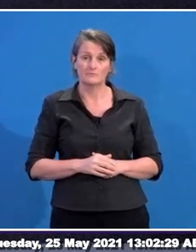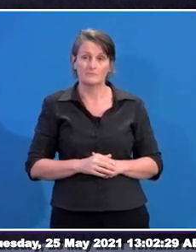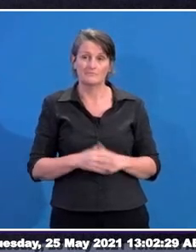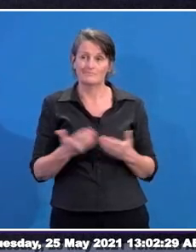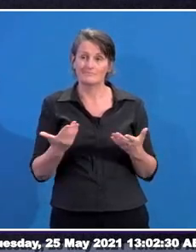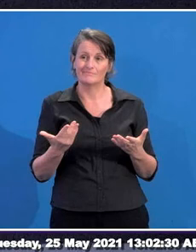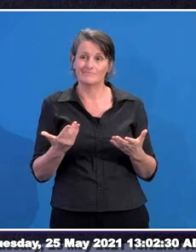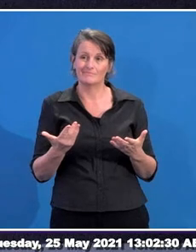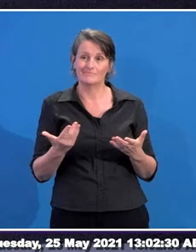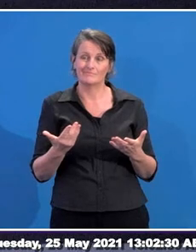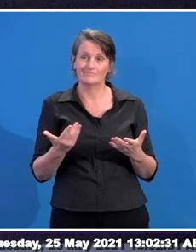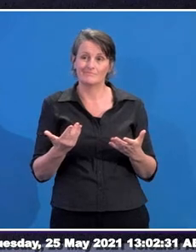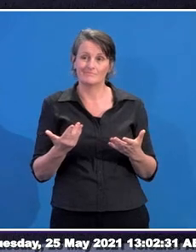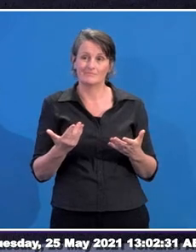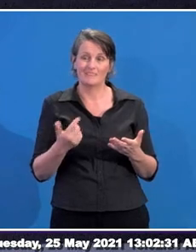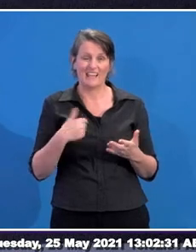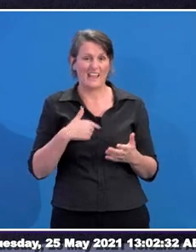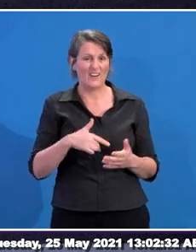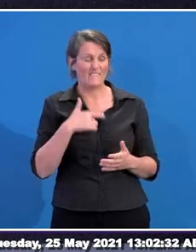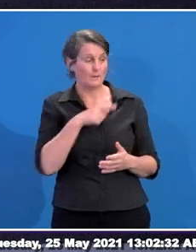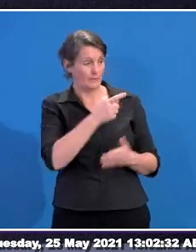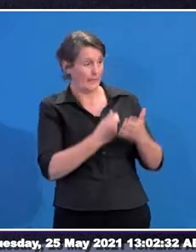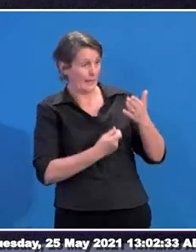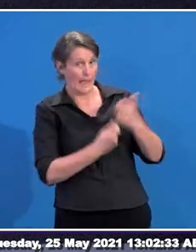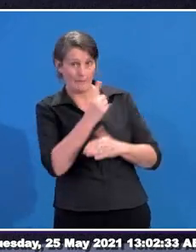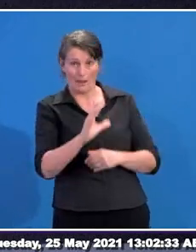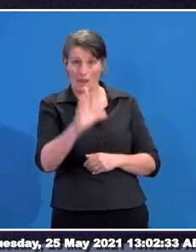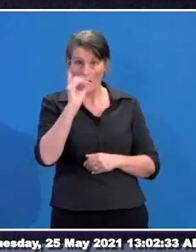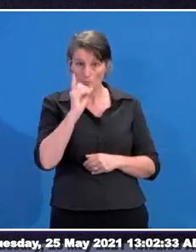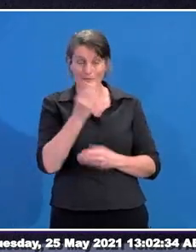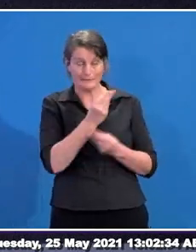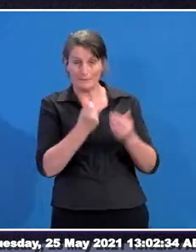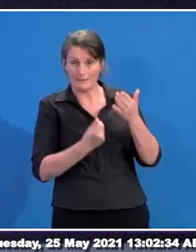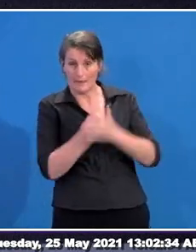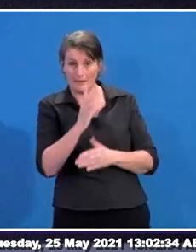It was almost a week after that incident happened and it was me who turned